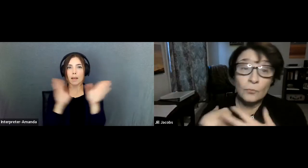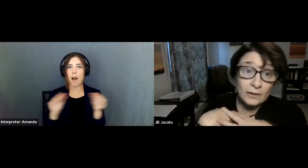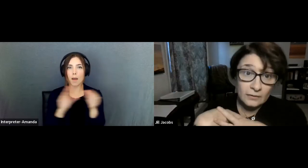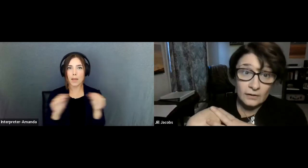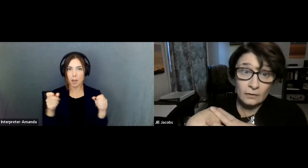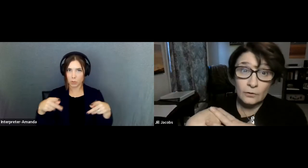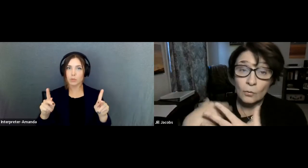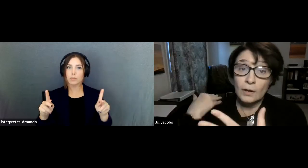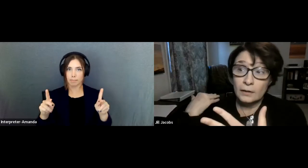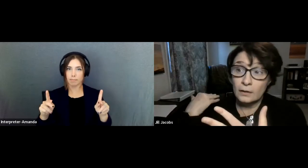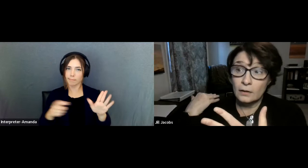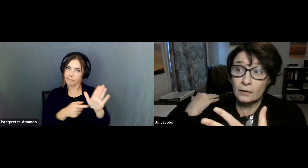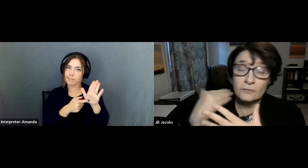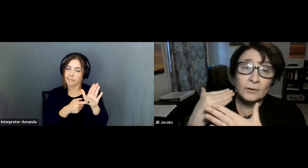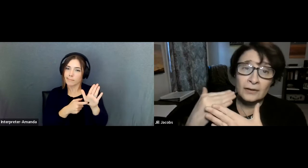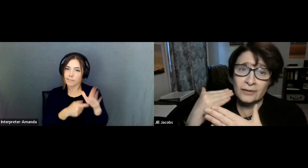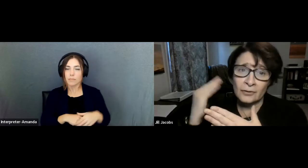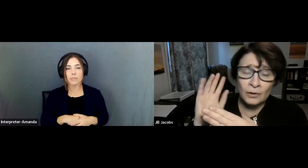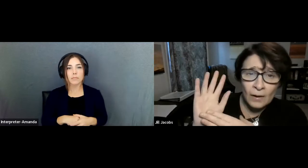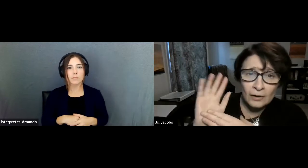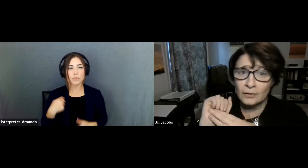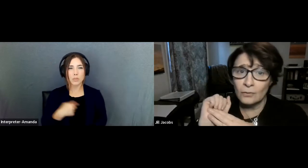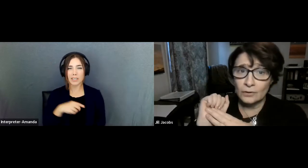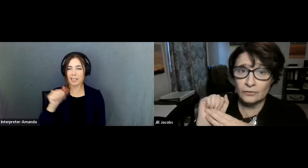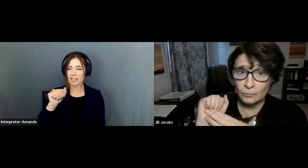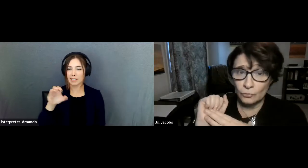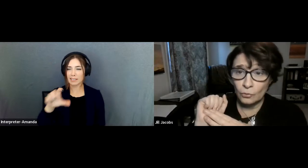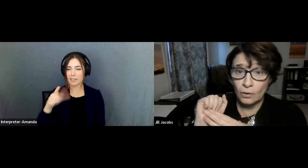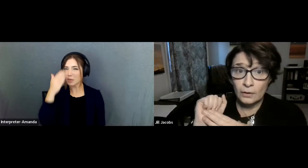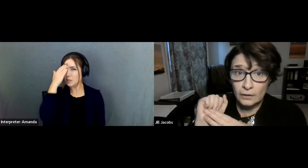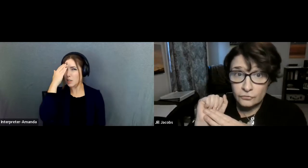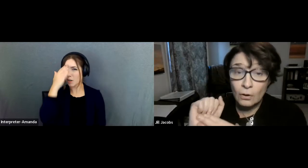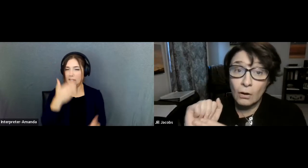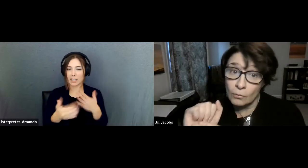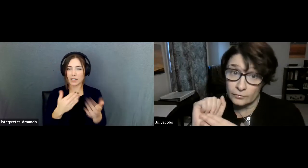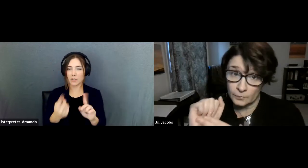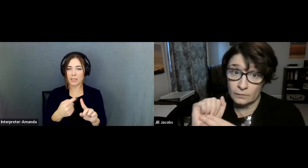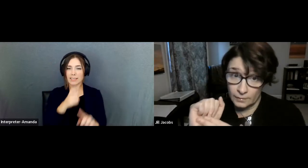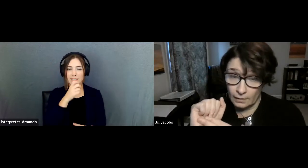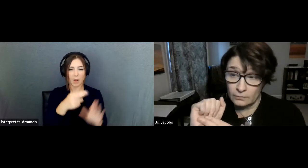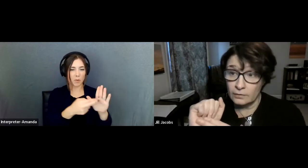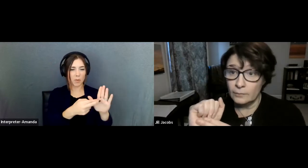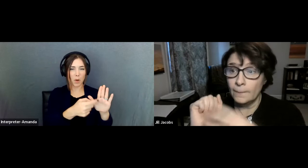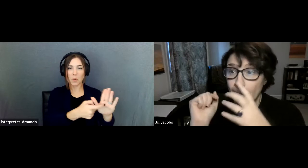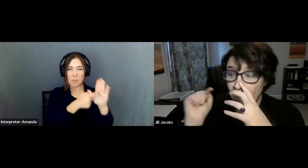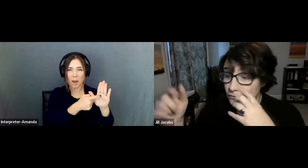But we at ACL know even when is no the a requirement according to some rule it should always be the reality.